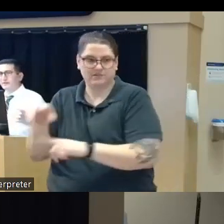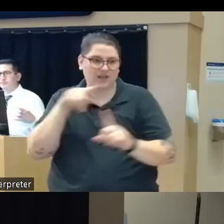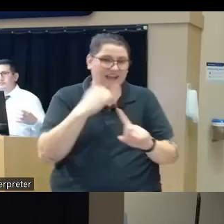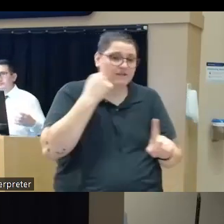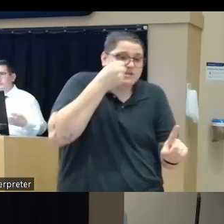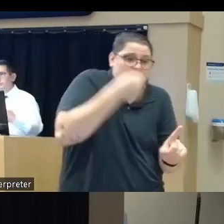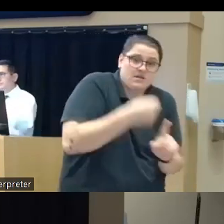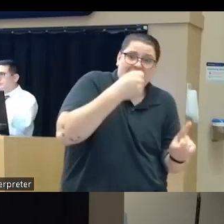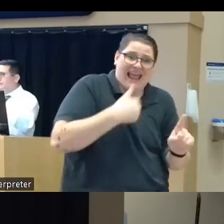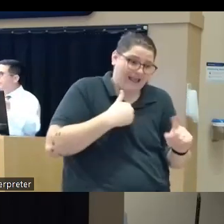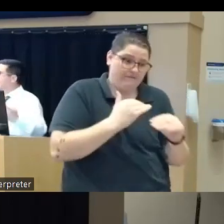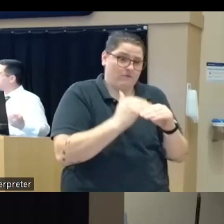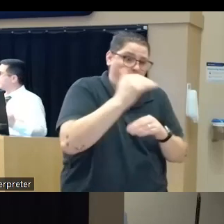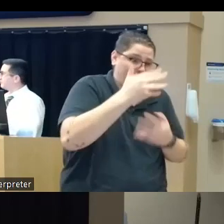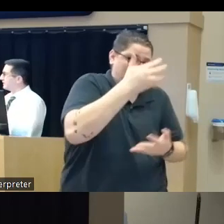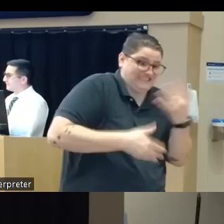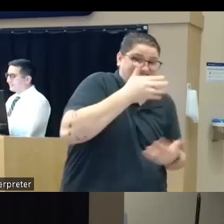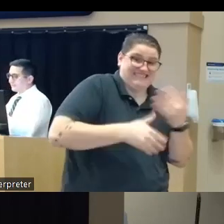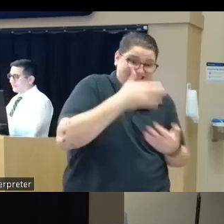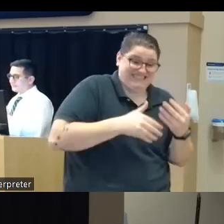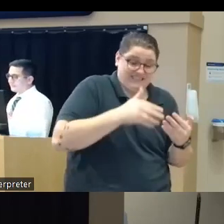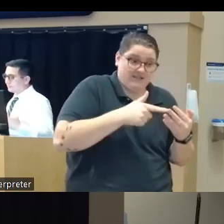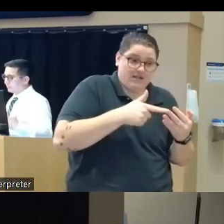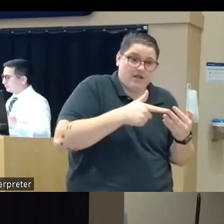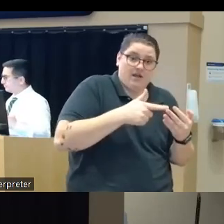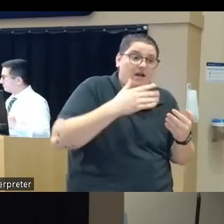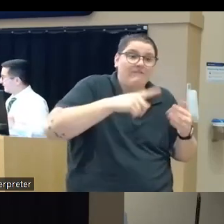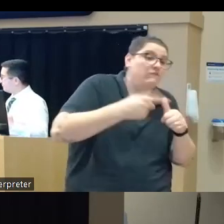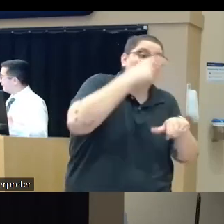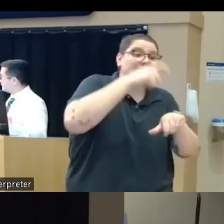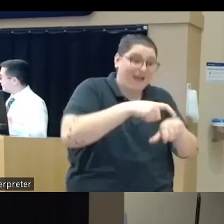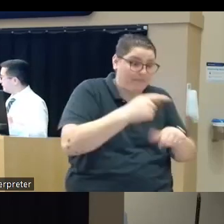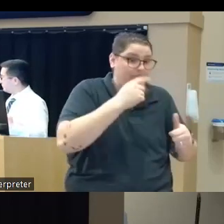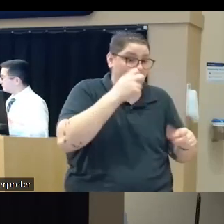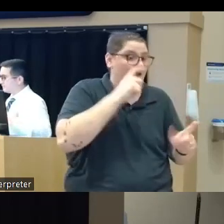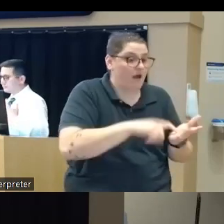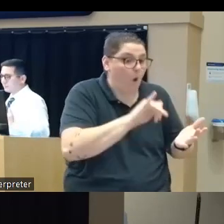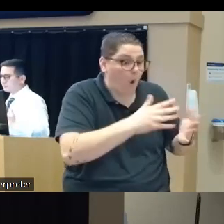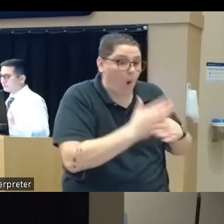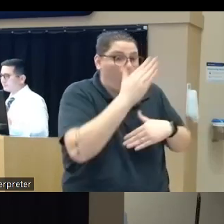microvascular dysfunction has already calmed down that that you know event that was leading to those